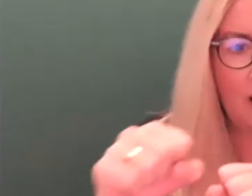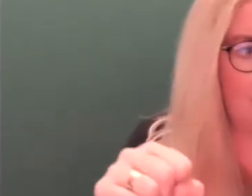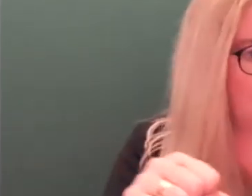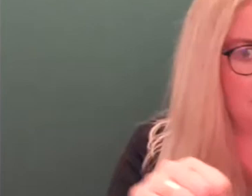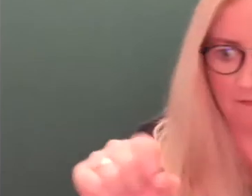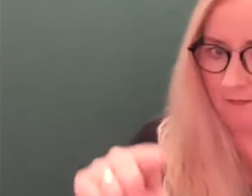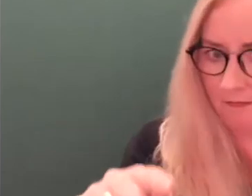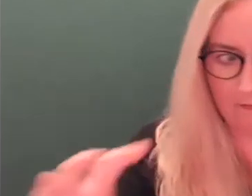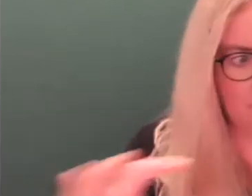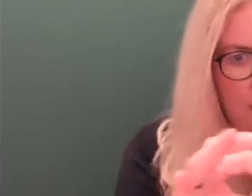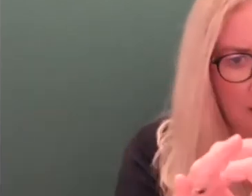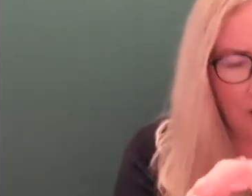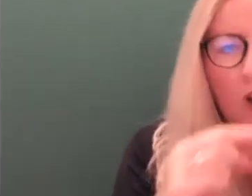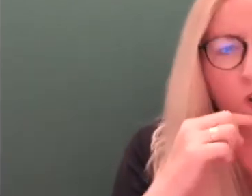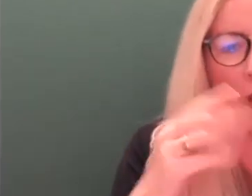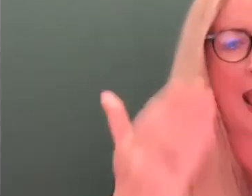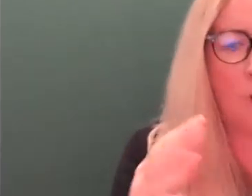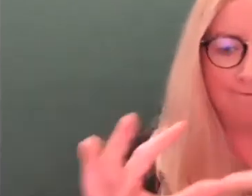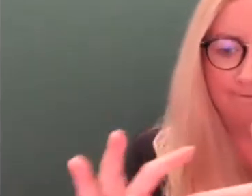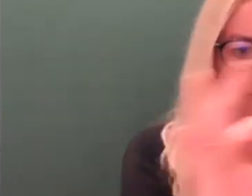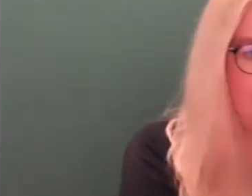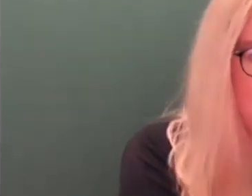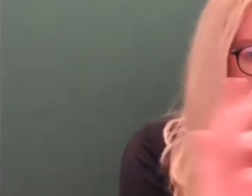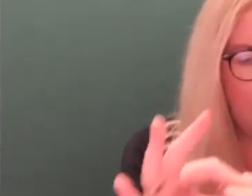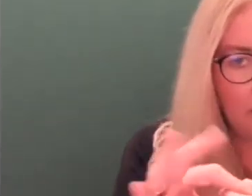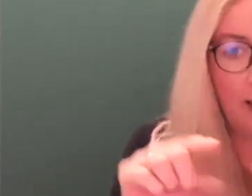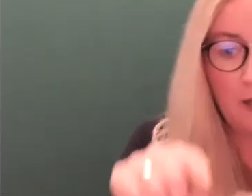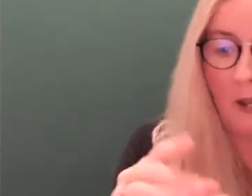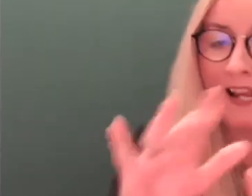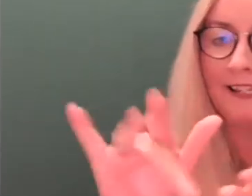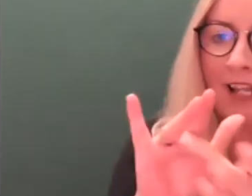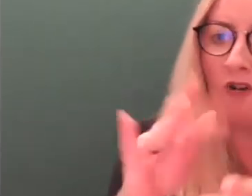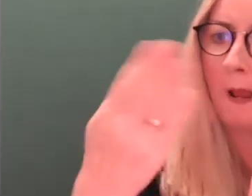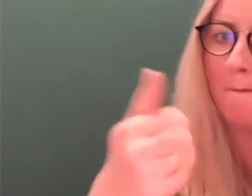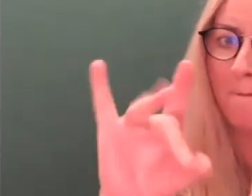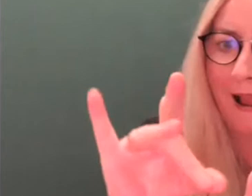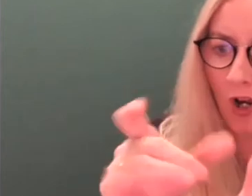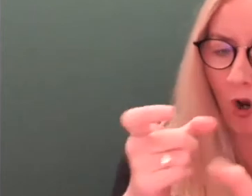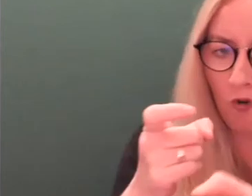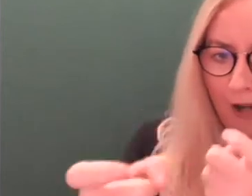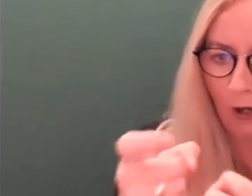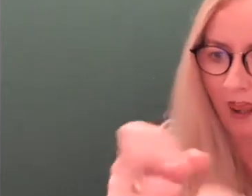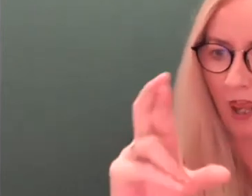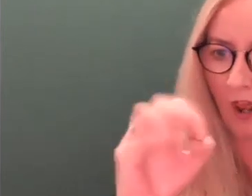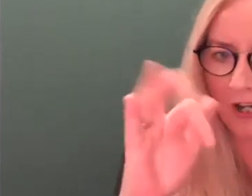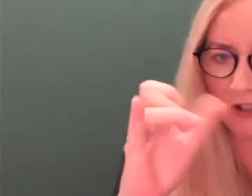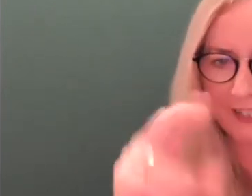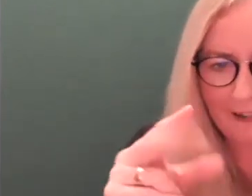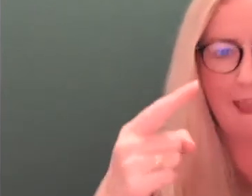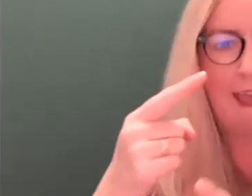it's really that harmony with the Central Bank regulation and the point I mentioned earlier.